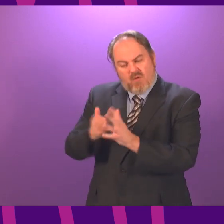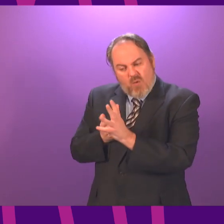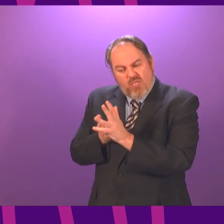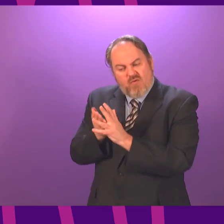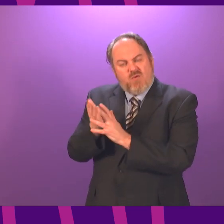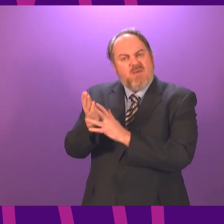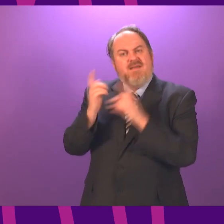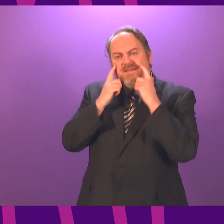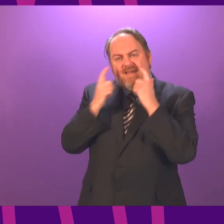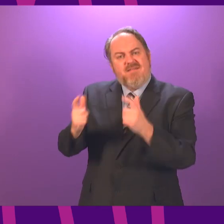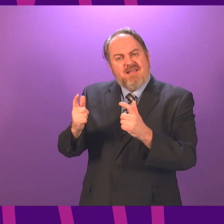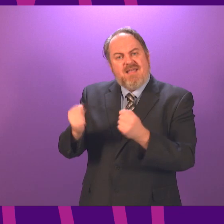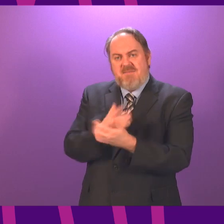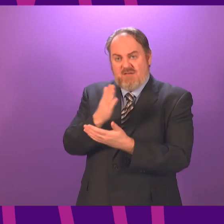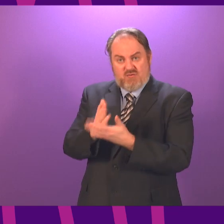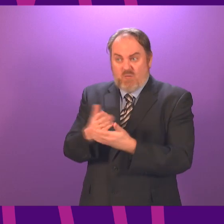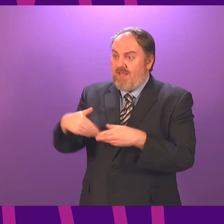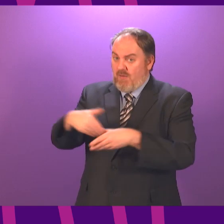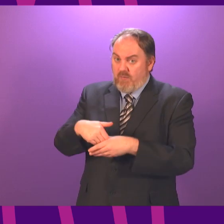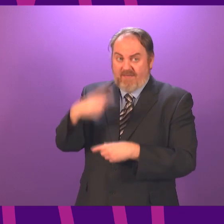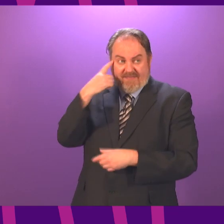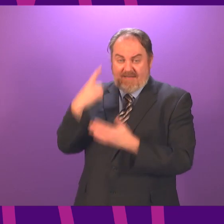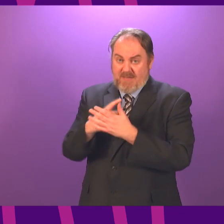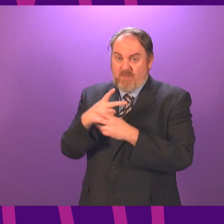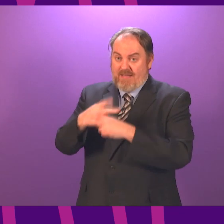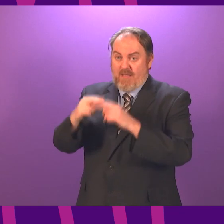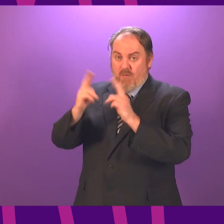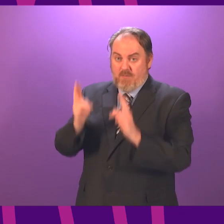That definitely includes care homes.